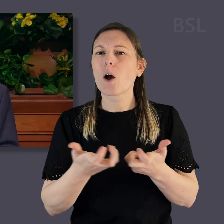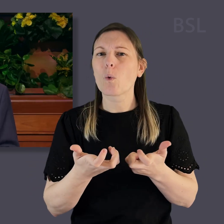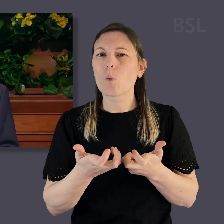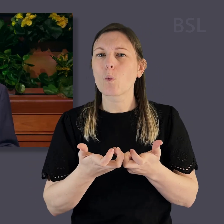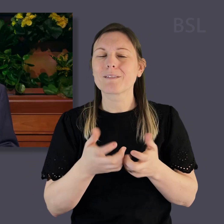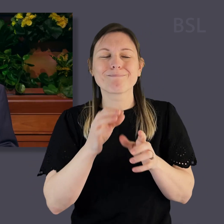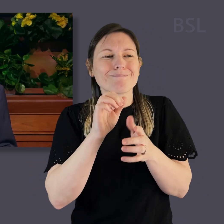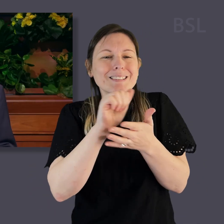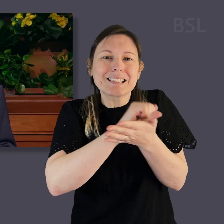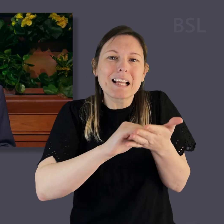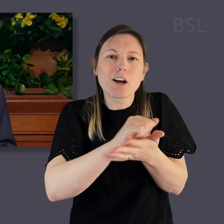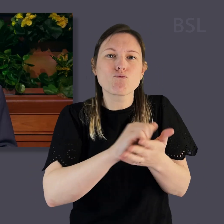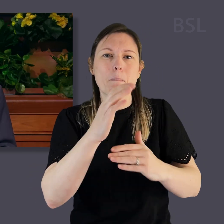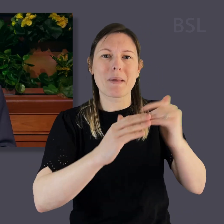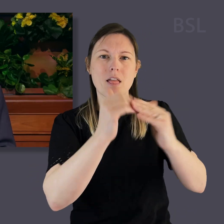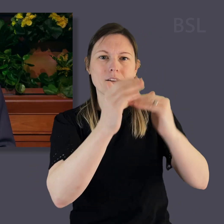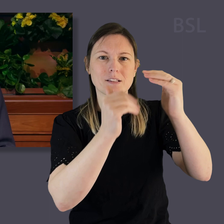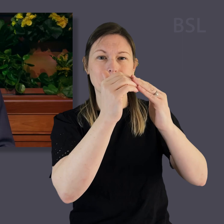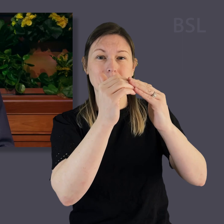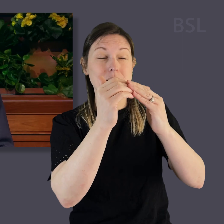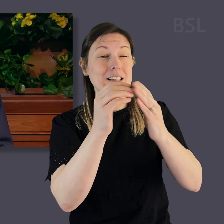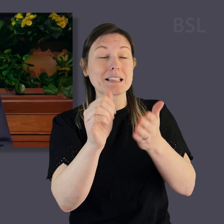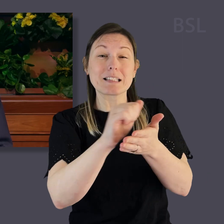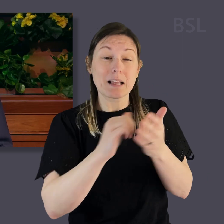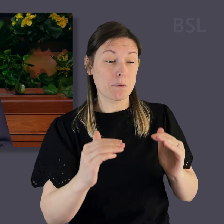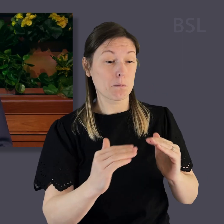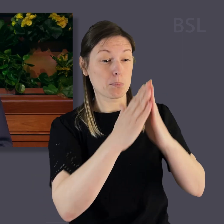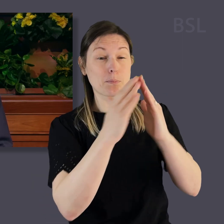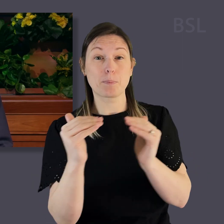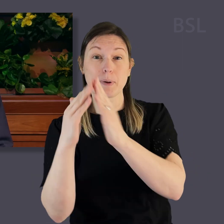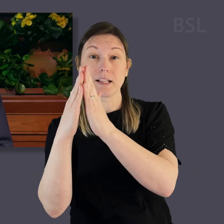where He could confer these precious gifts upon His children.